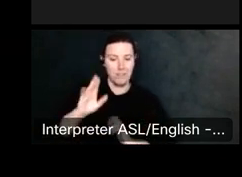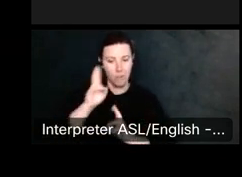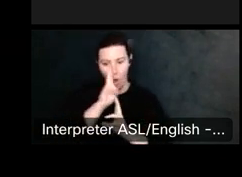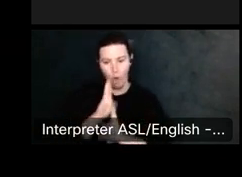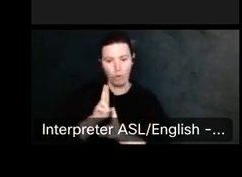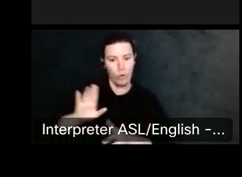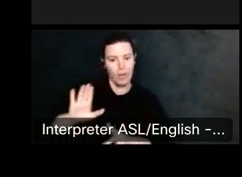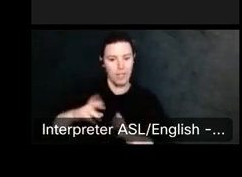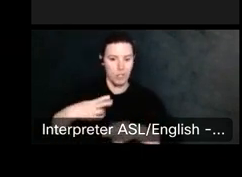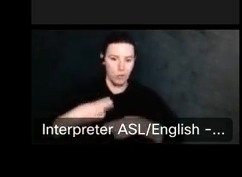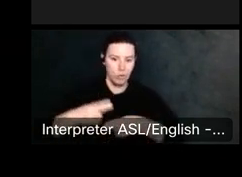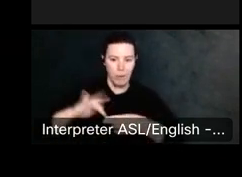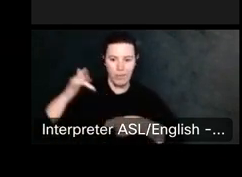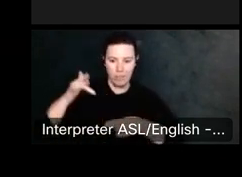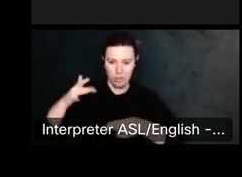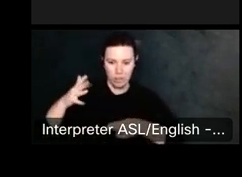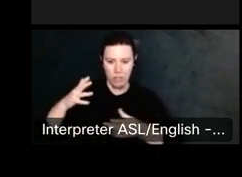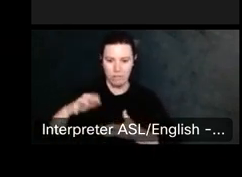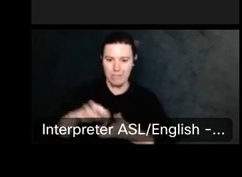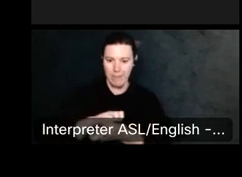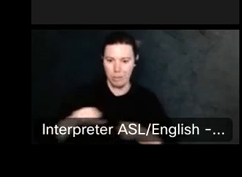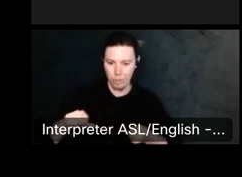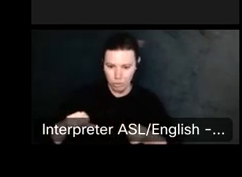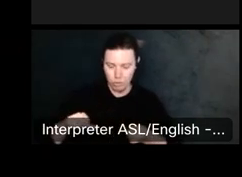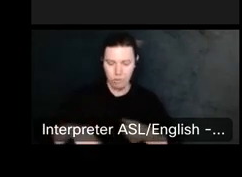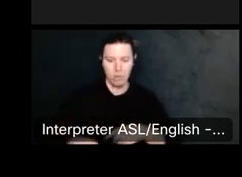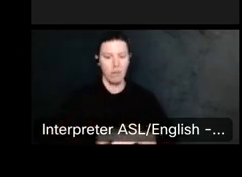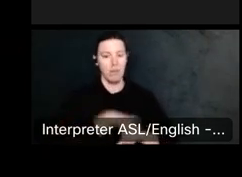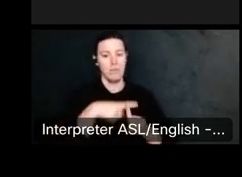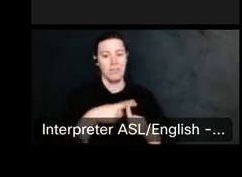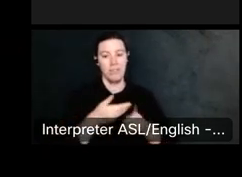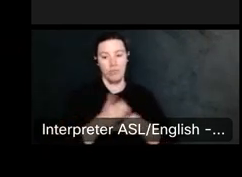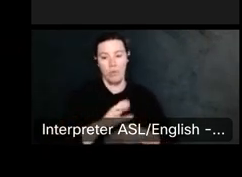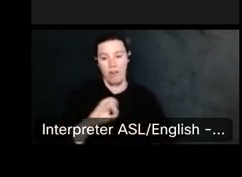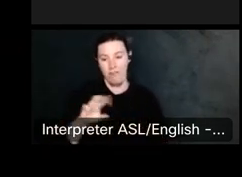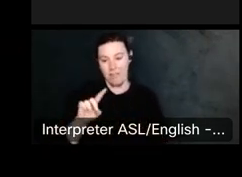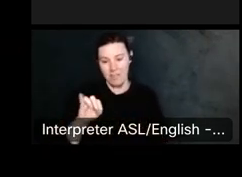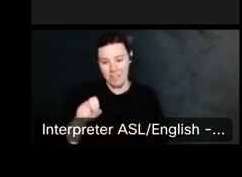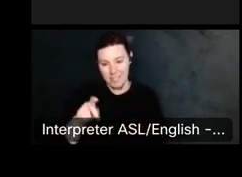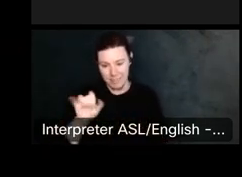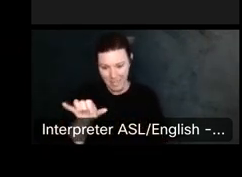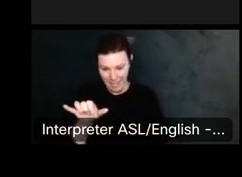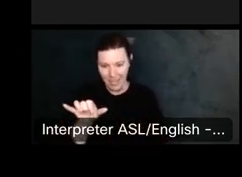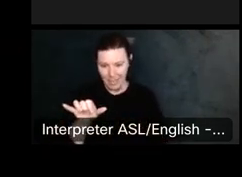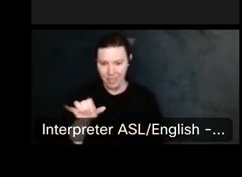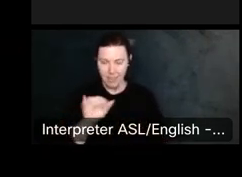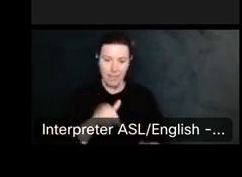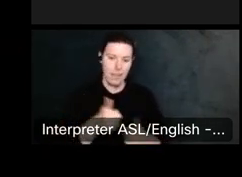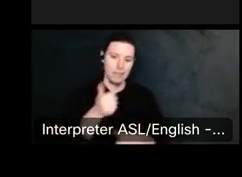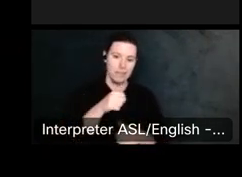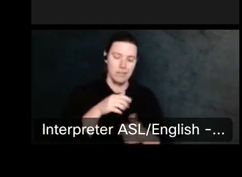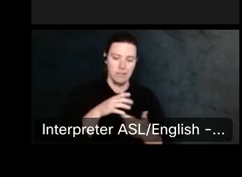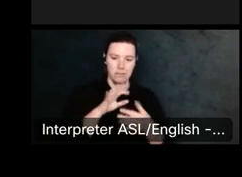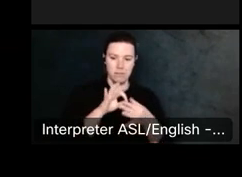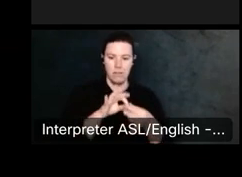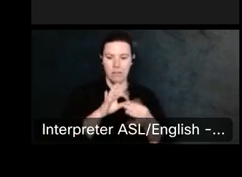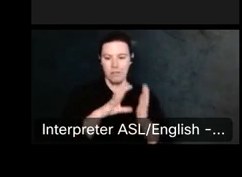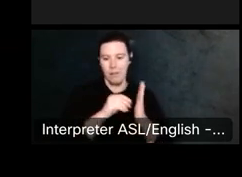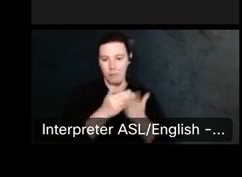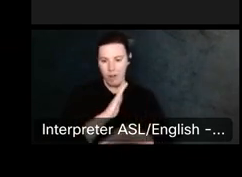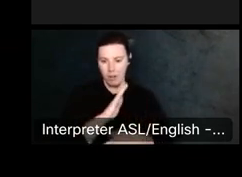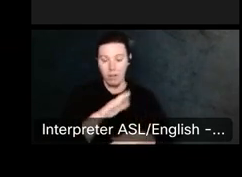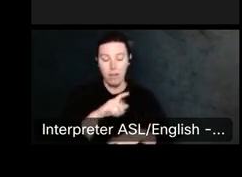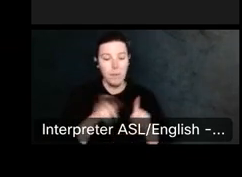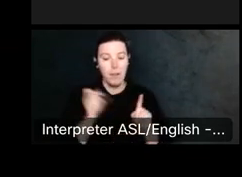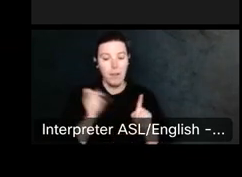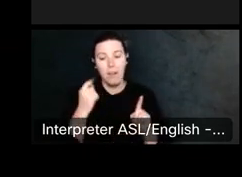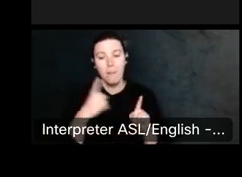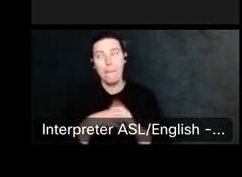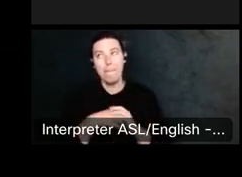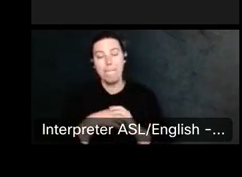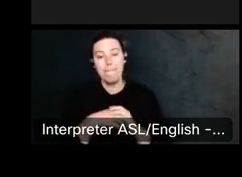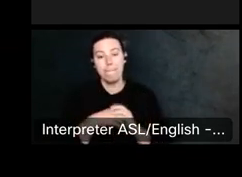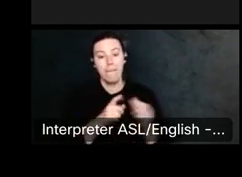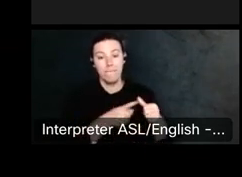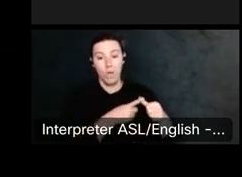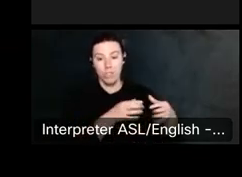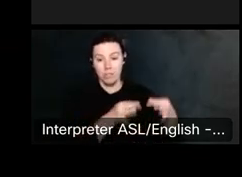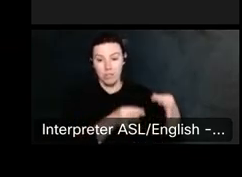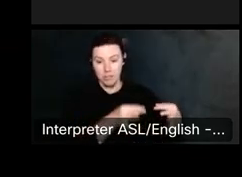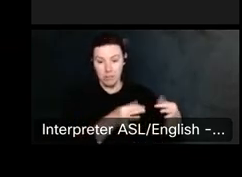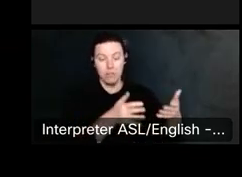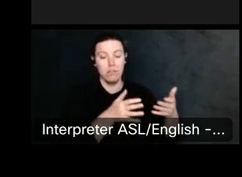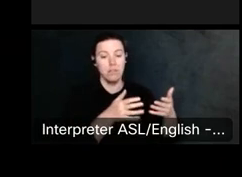The museum, it violated his right of display under the copyright act. So while the museum had won in the earlier lower court, it lost in the appeal court and it ultimately dismantled the unfinished work.